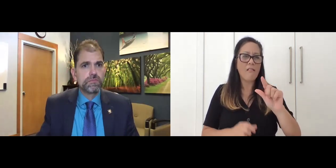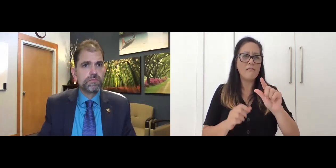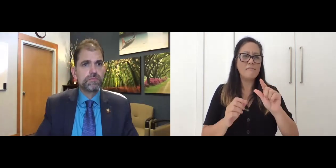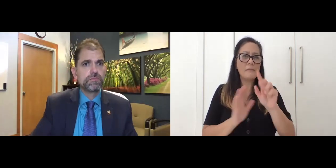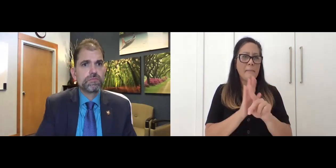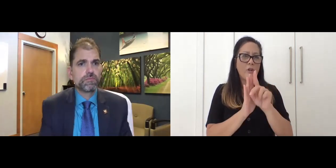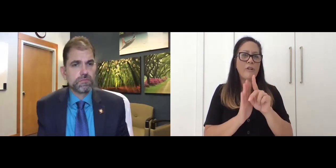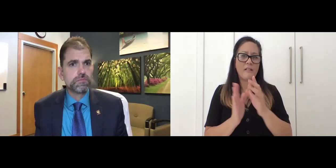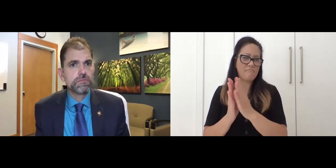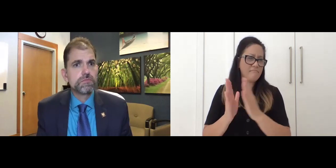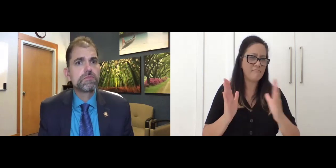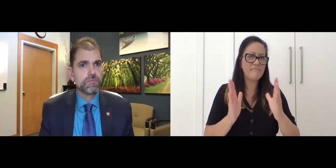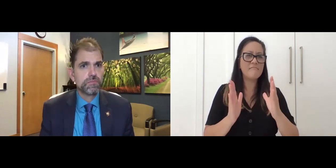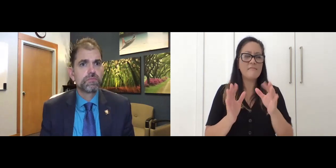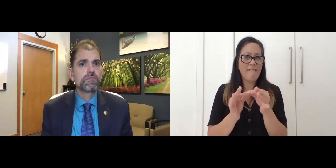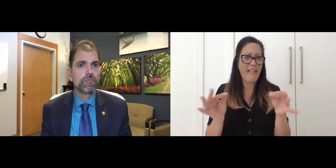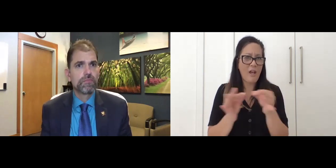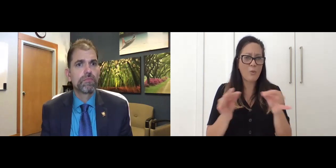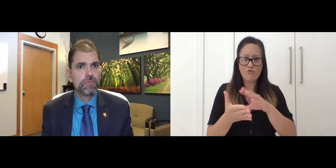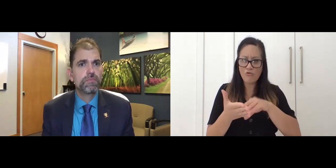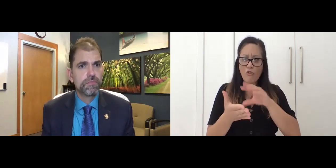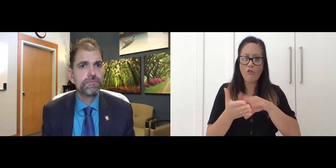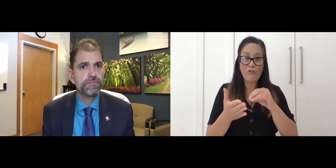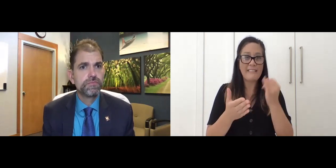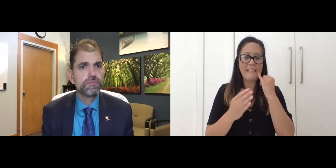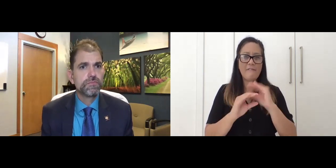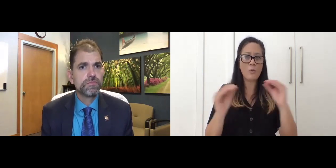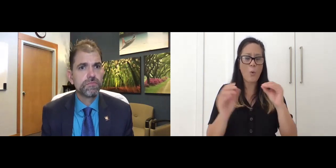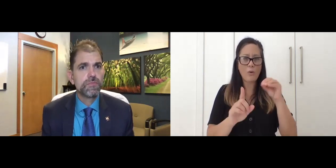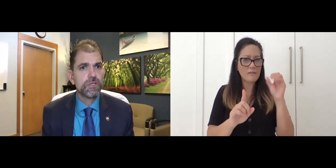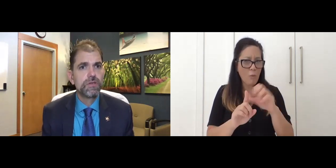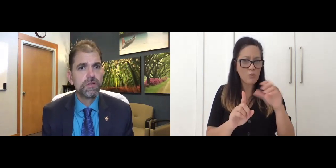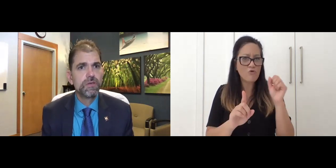You talked about the critical period and how it's so important to have early